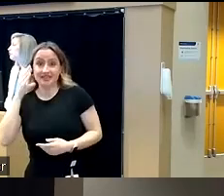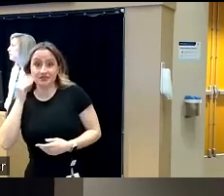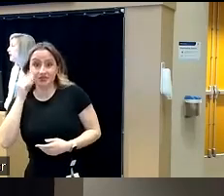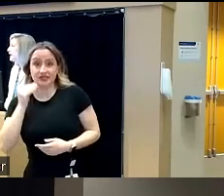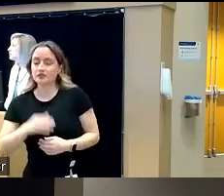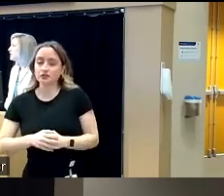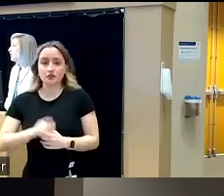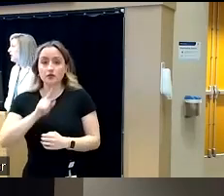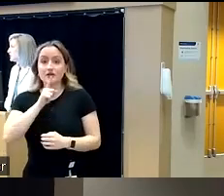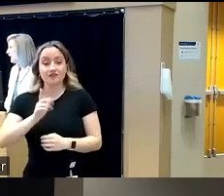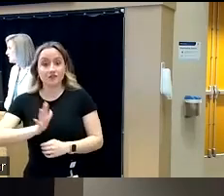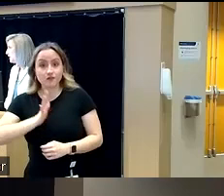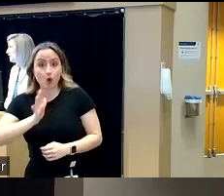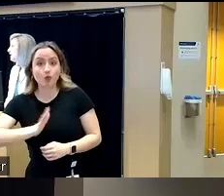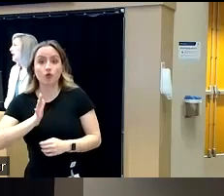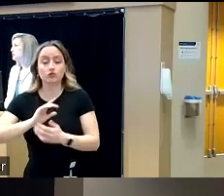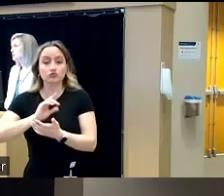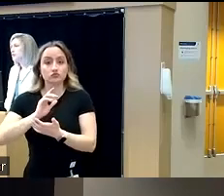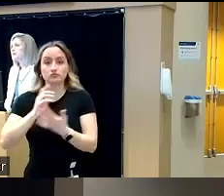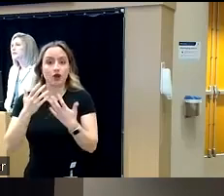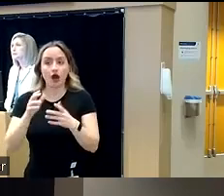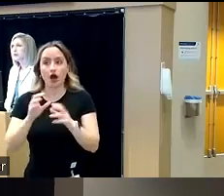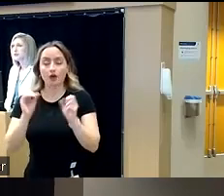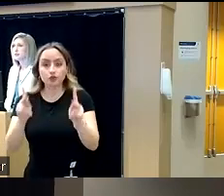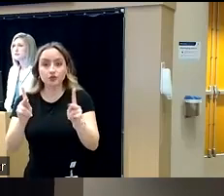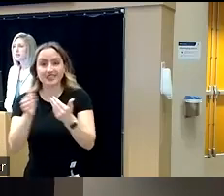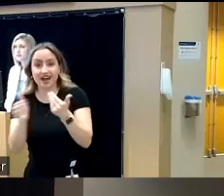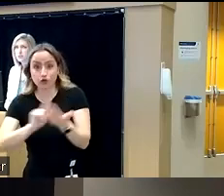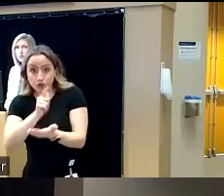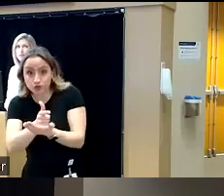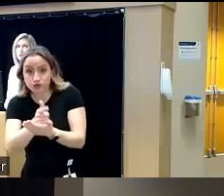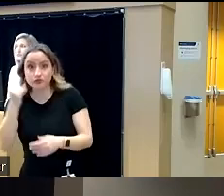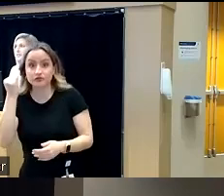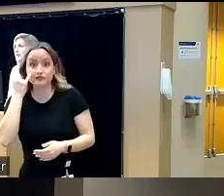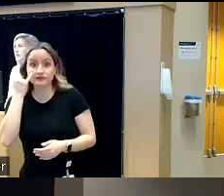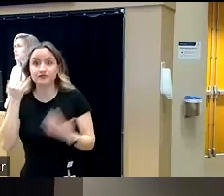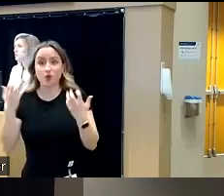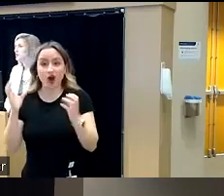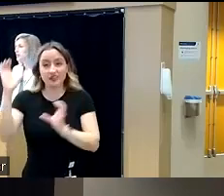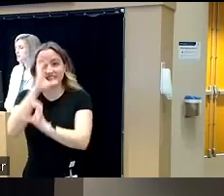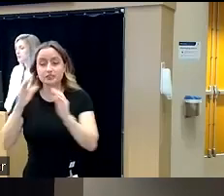formalized graduate education opportunities and experiences for individuals that are seeking to